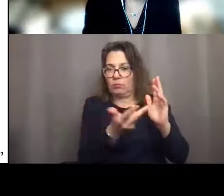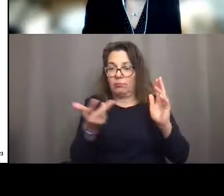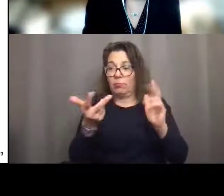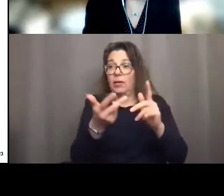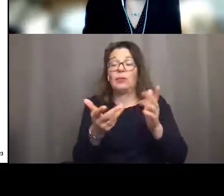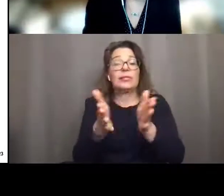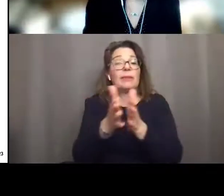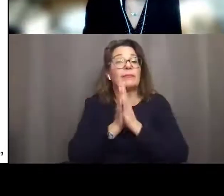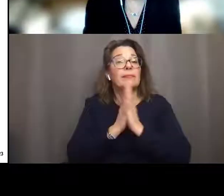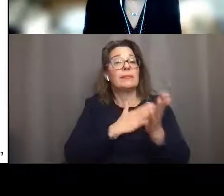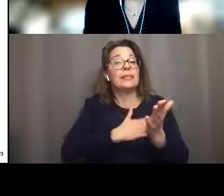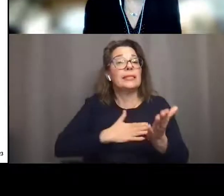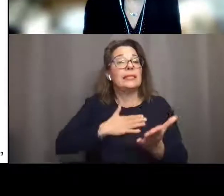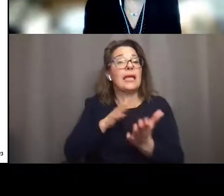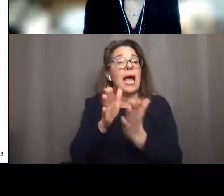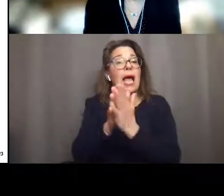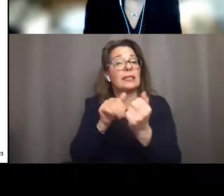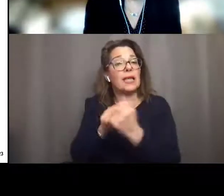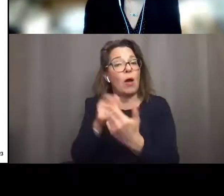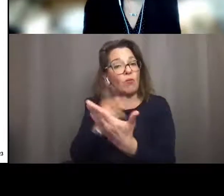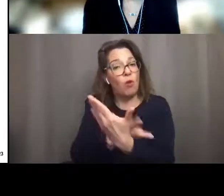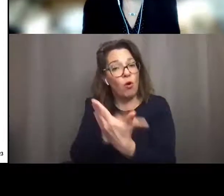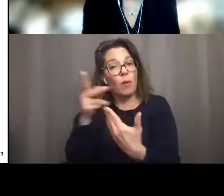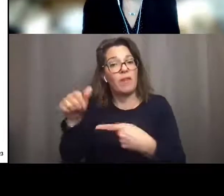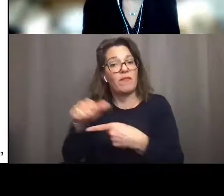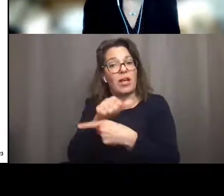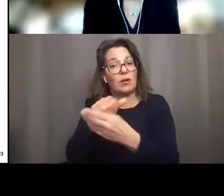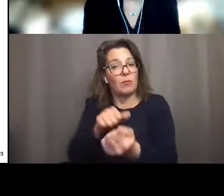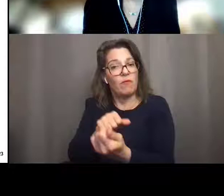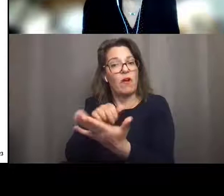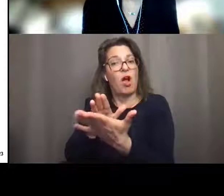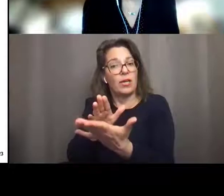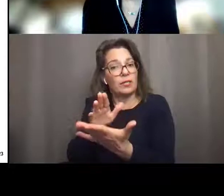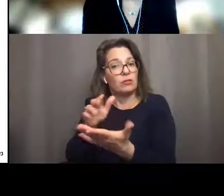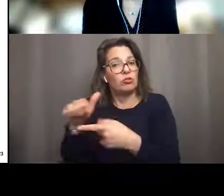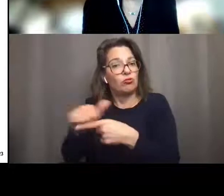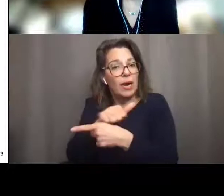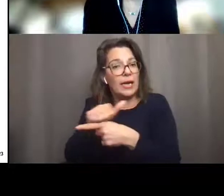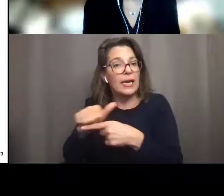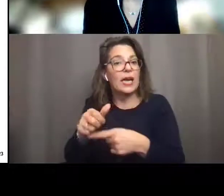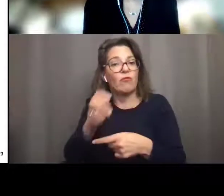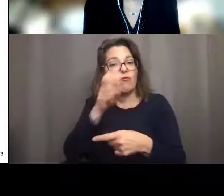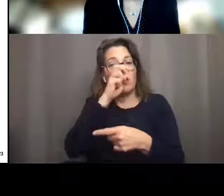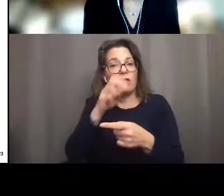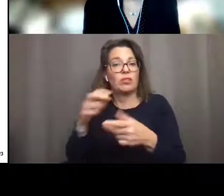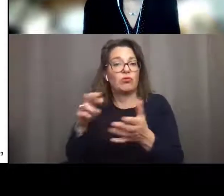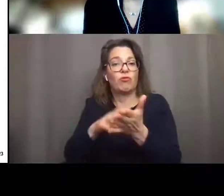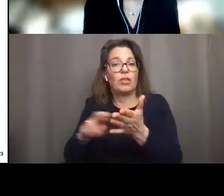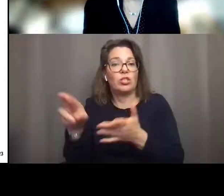how the program and faculty will provide training and rigorous research design and relevant data science and quantitative approaches.